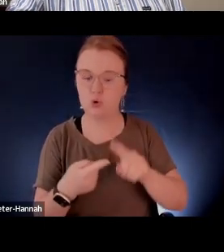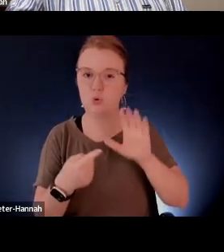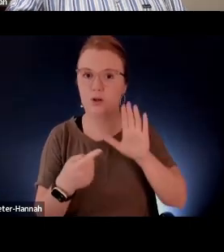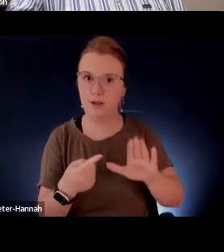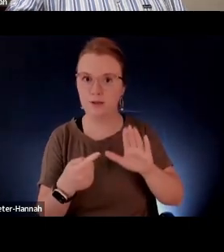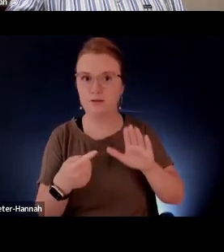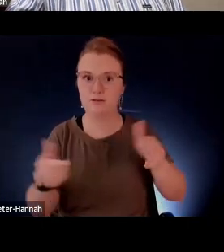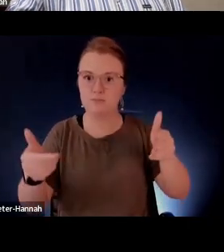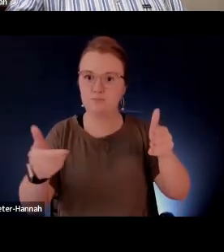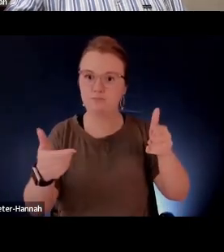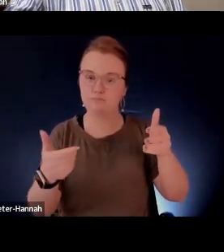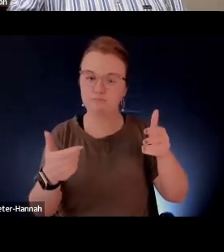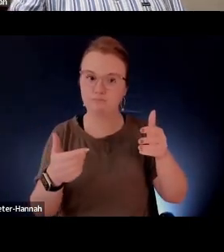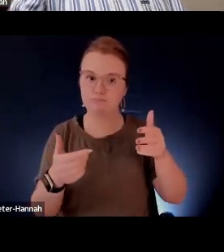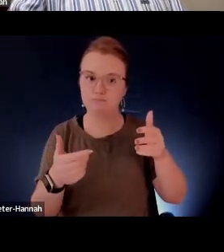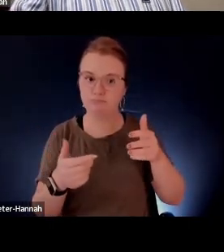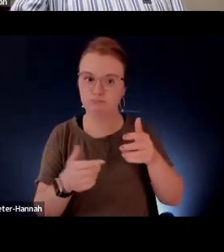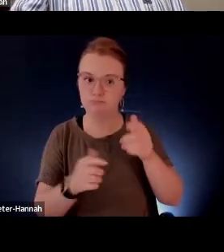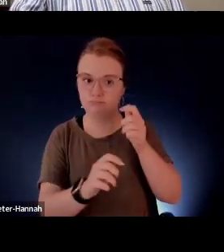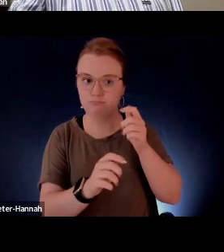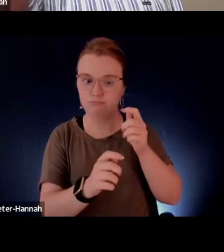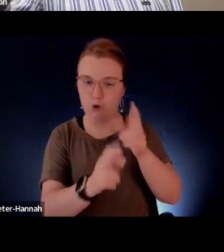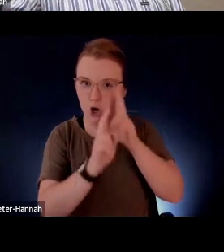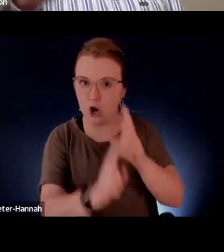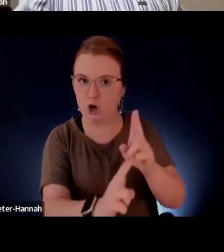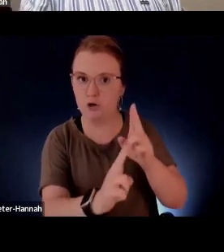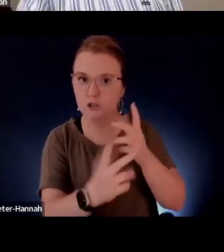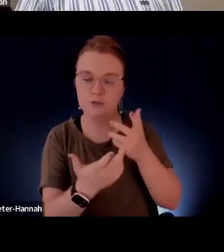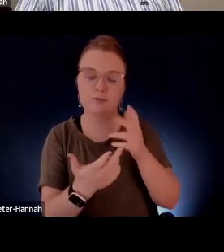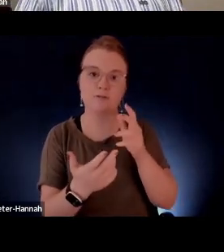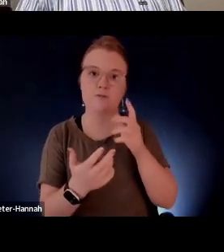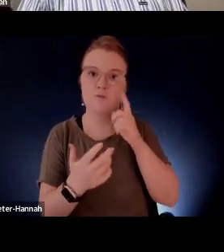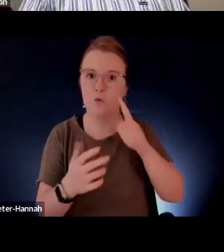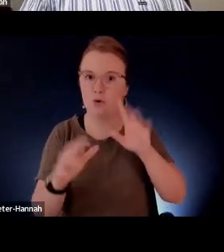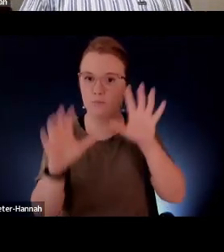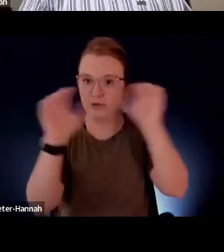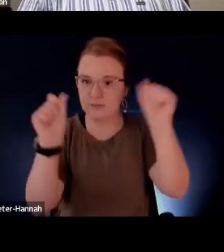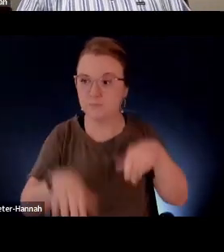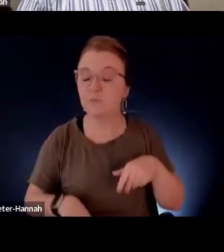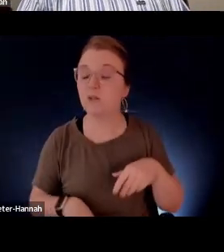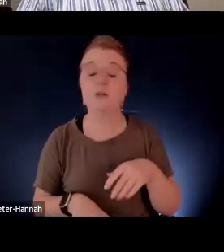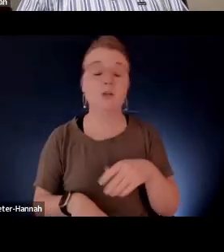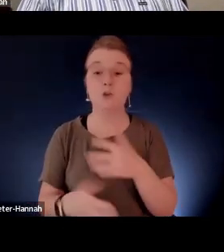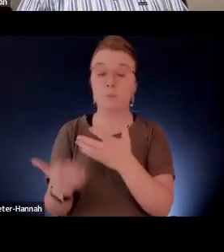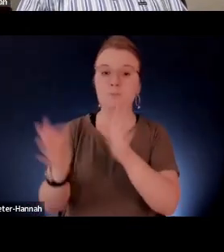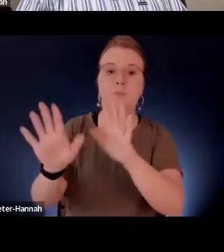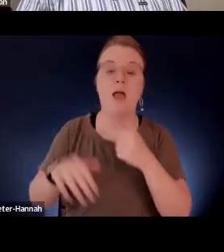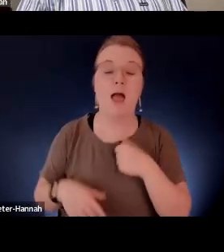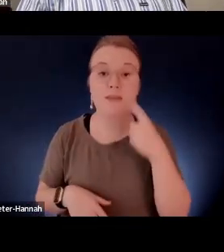Local mariachi band- Oh, there we go. So, I just think that, I think that the program's great and it's so great to go into a rehearsal.